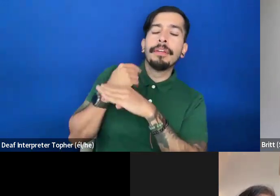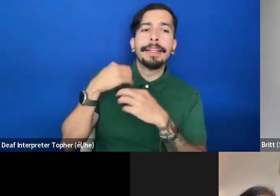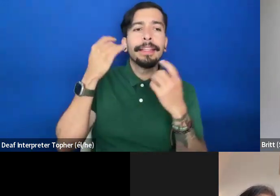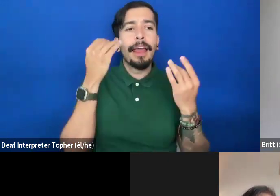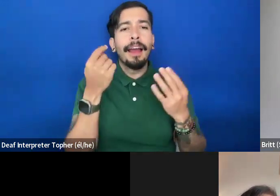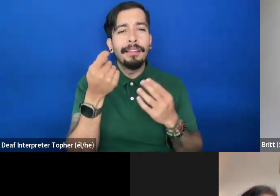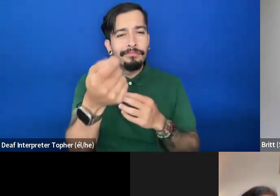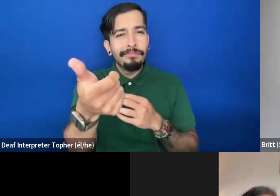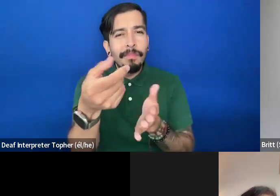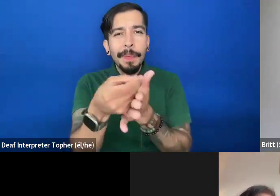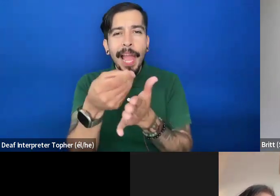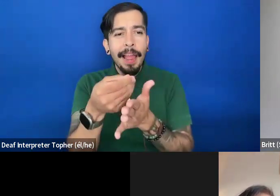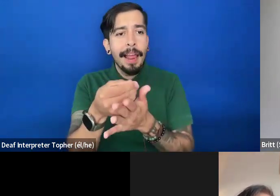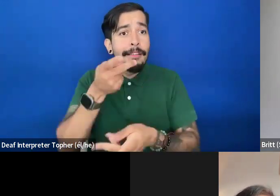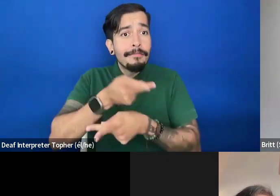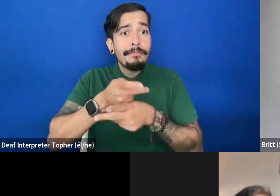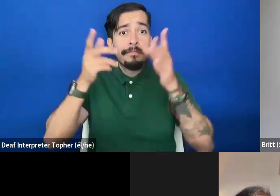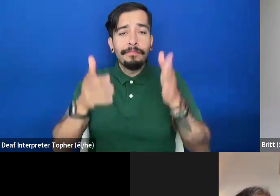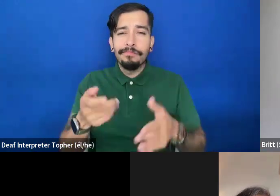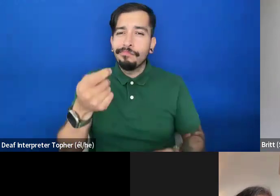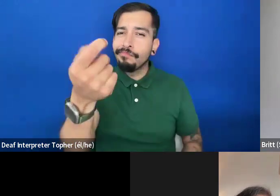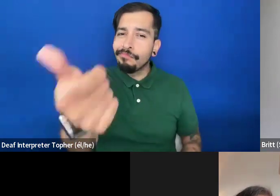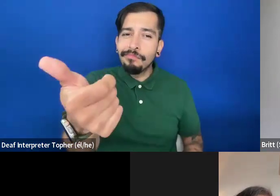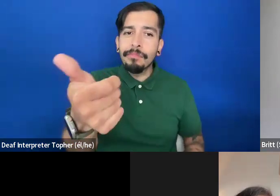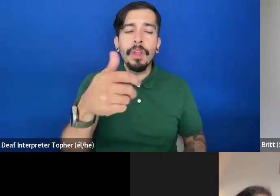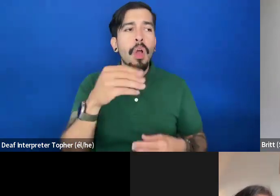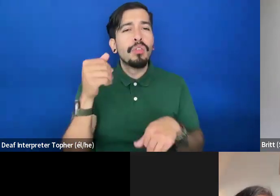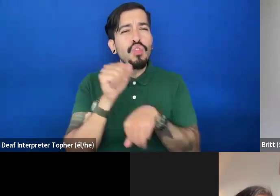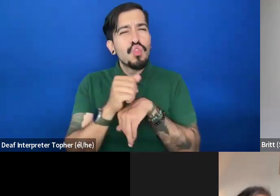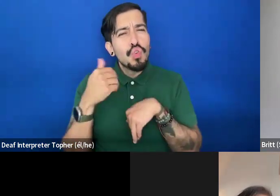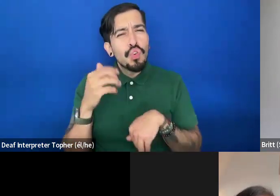how we, as disabled people, depend upon non-disabled help